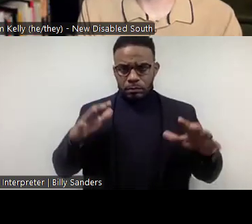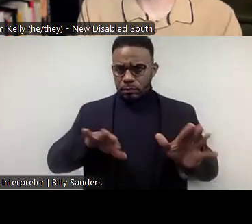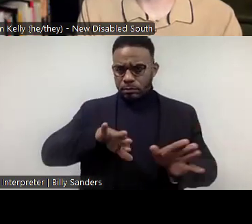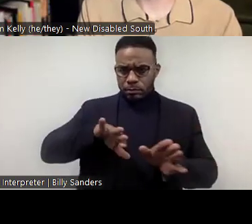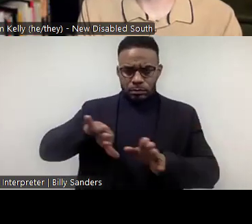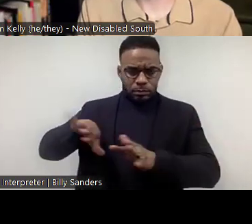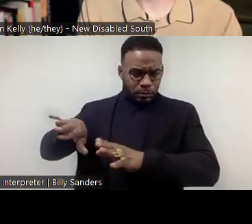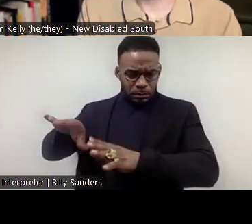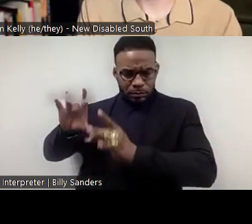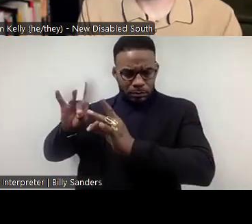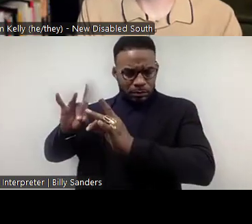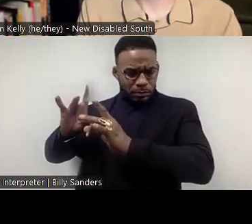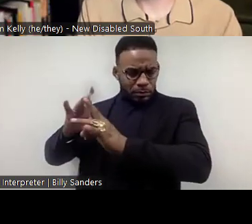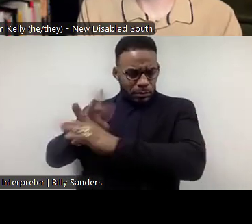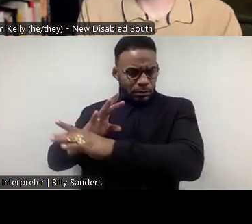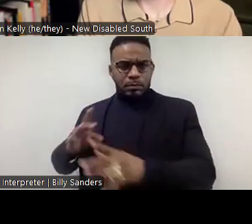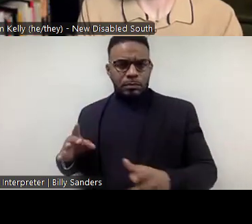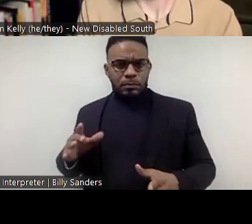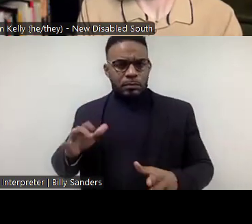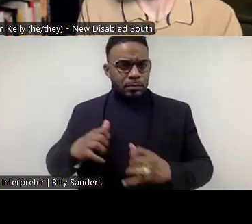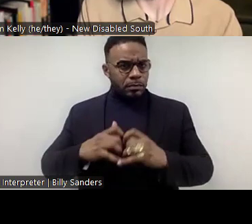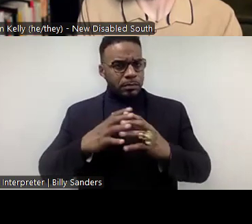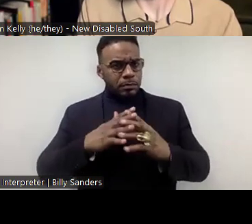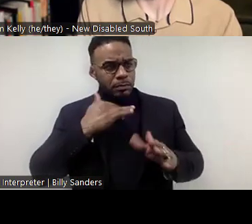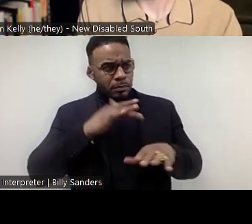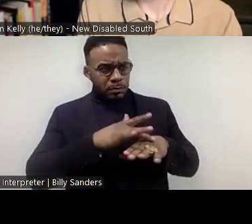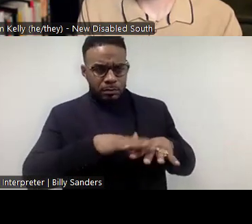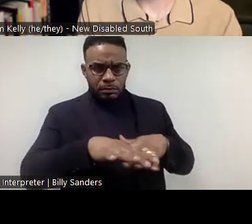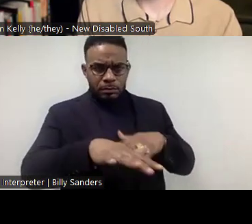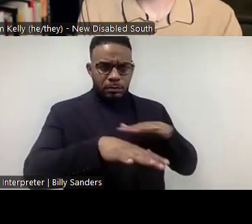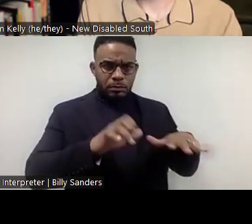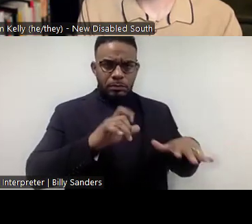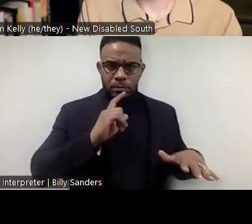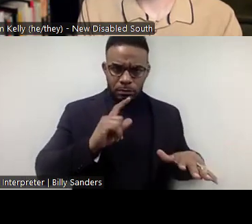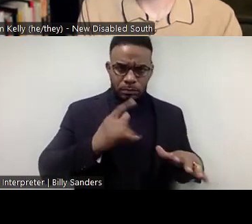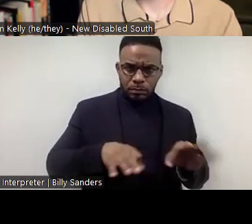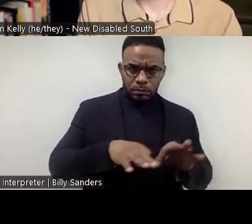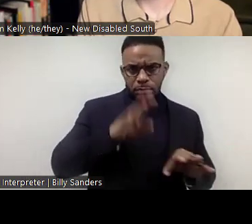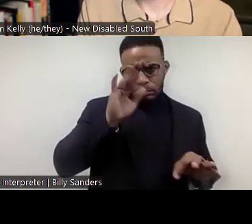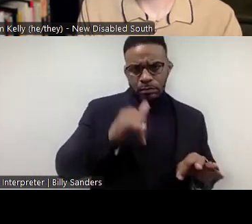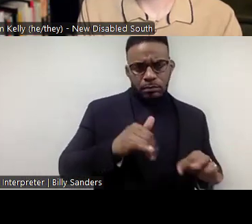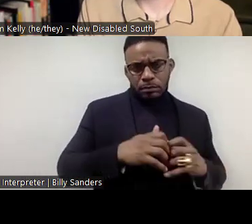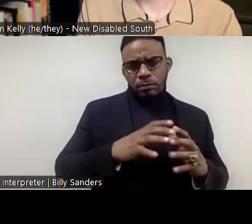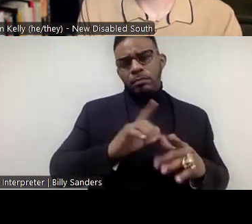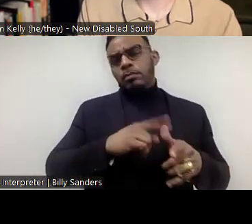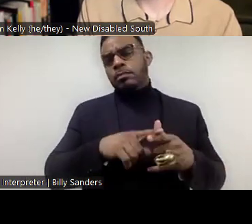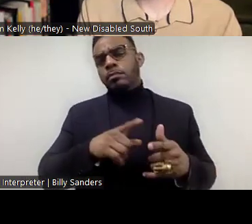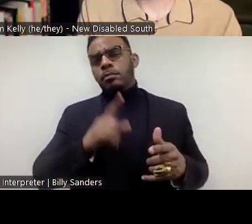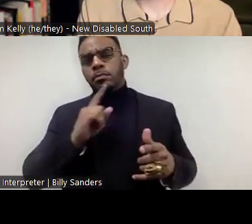political work. Because right now, political side, it can be very, very toxic. And building a better space in there is important